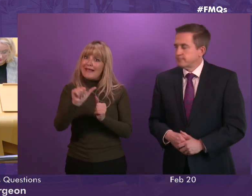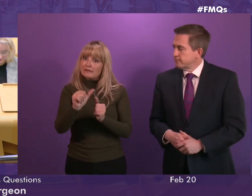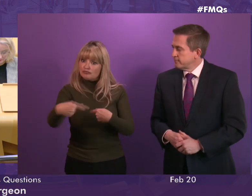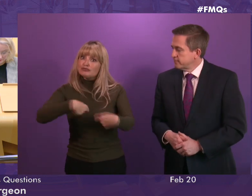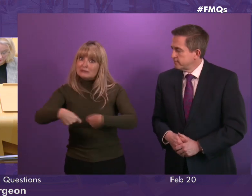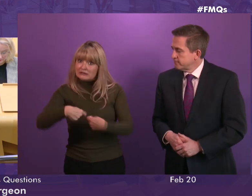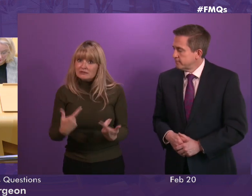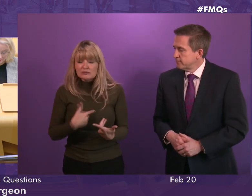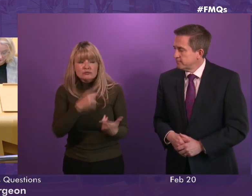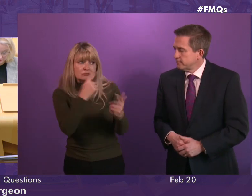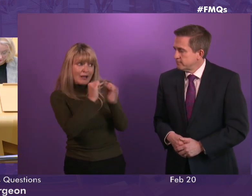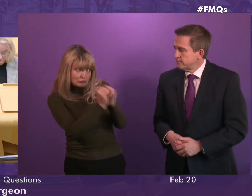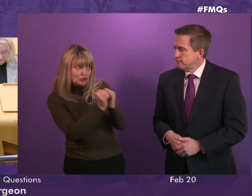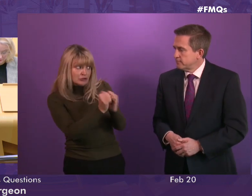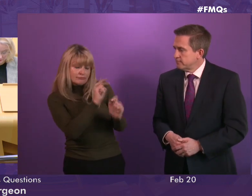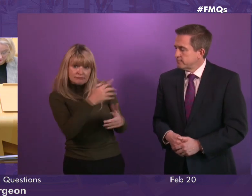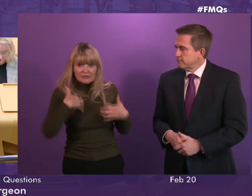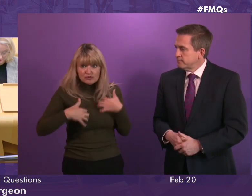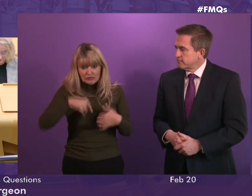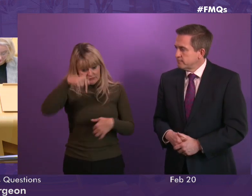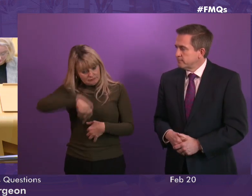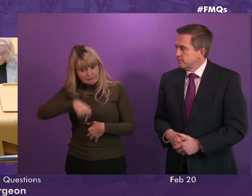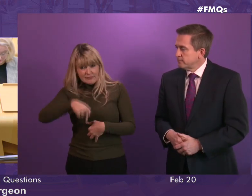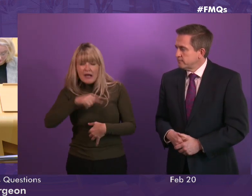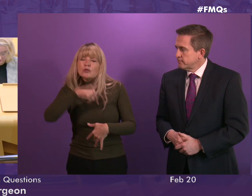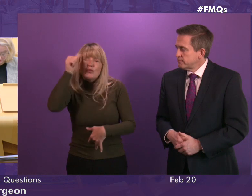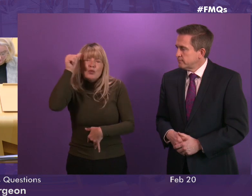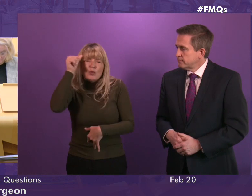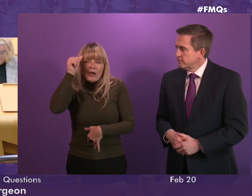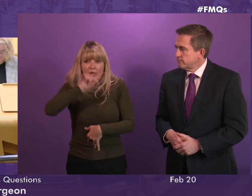I appreciate David Stewart’s interest and I know that he is aware of the actions that